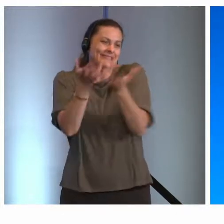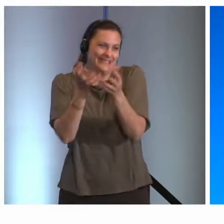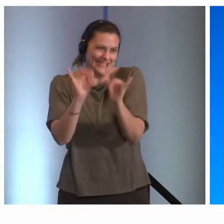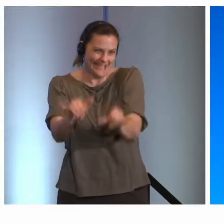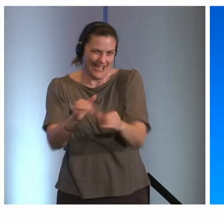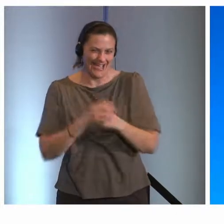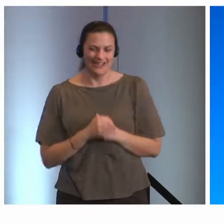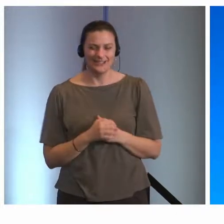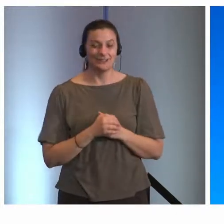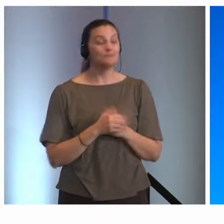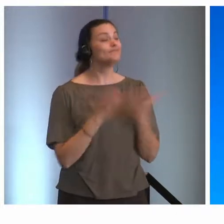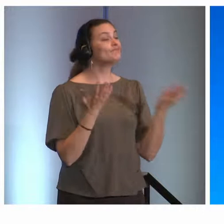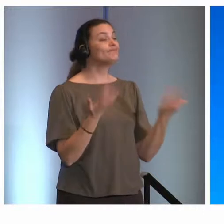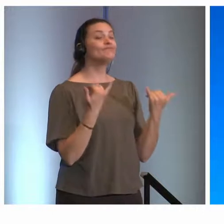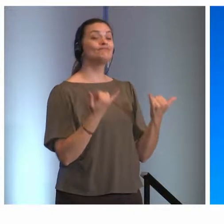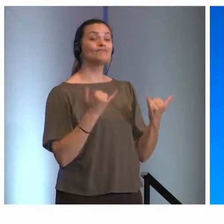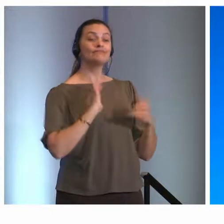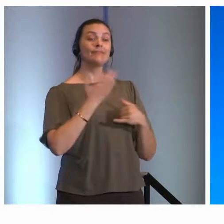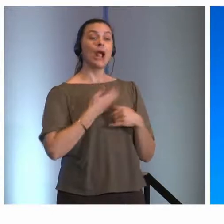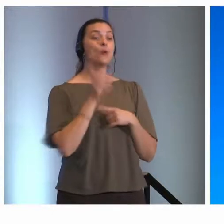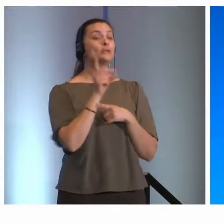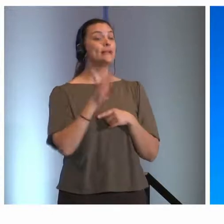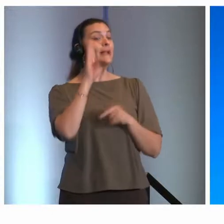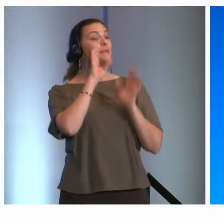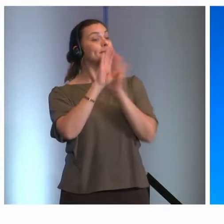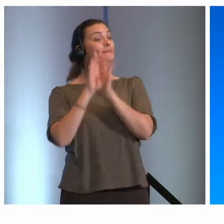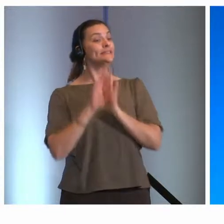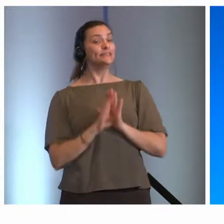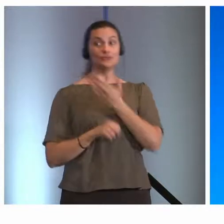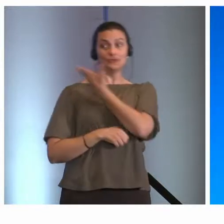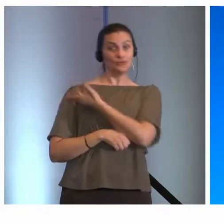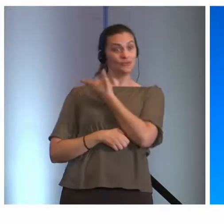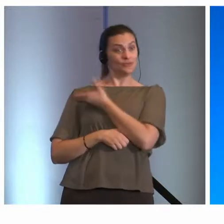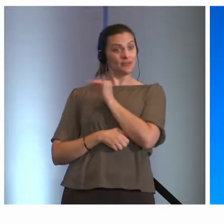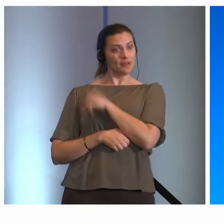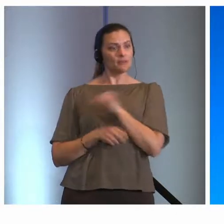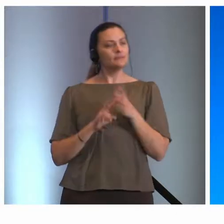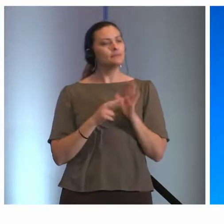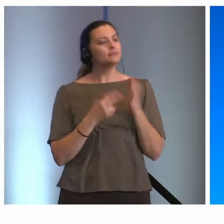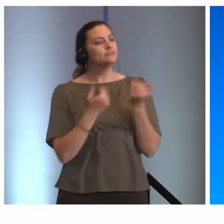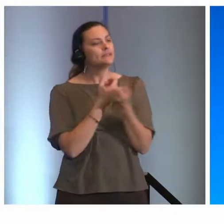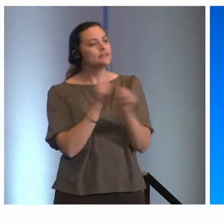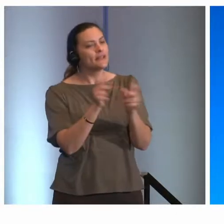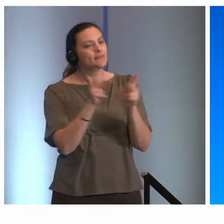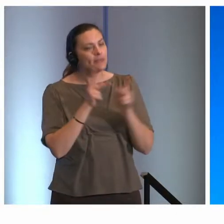inclusive as your intention inside the company -- Danny Woodburn: So talent database, we are creating a safe space